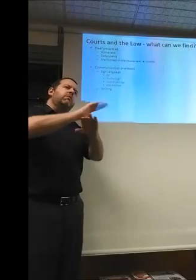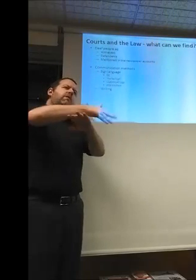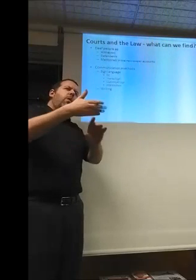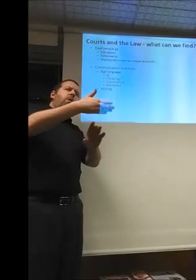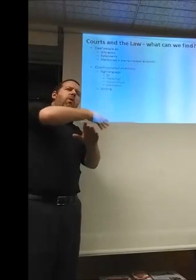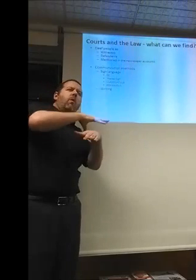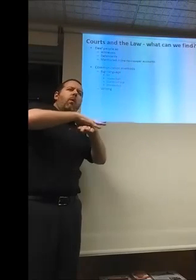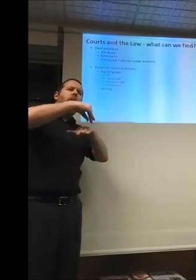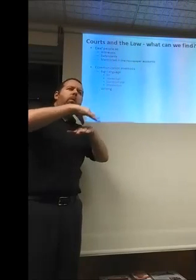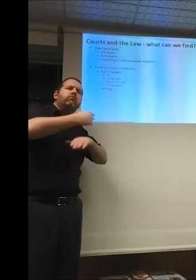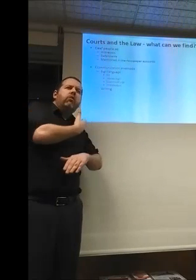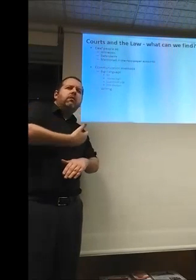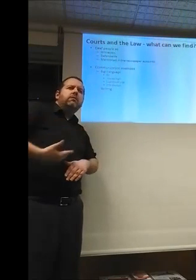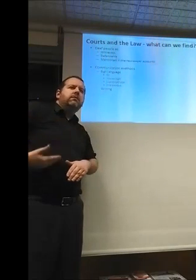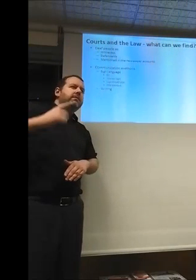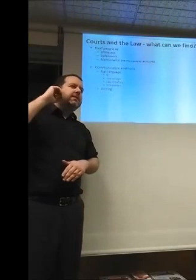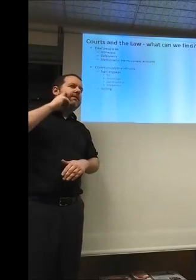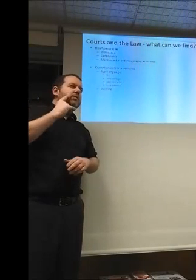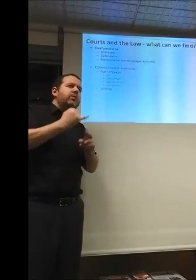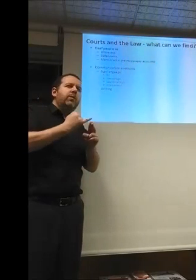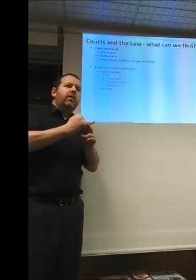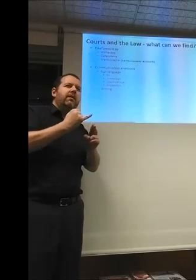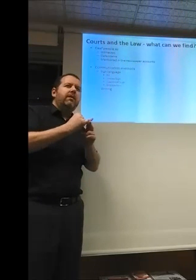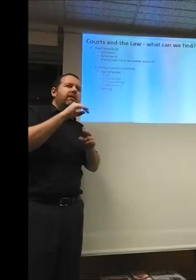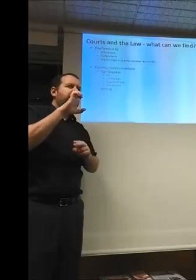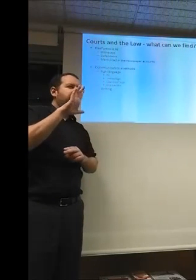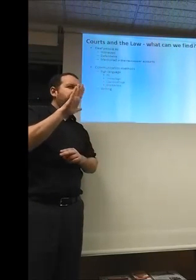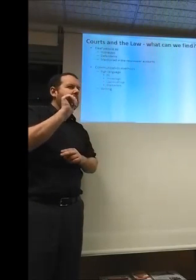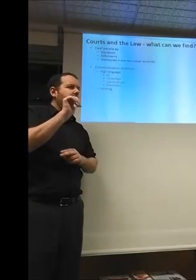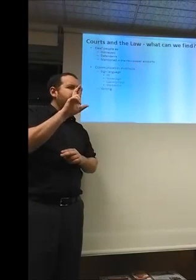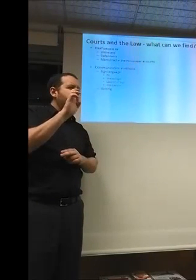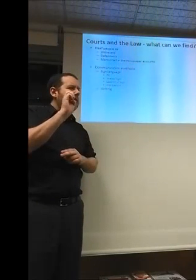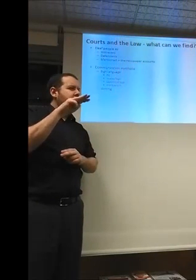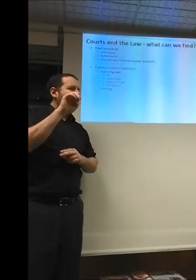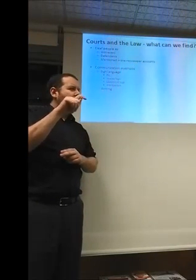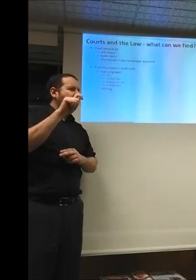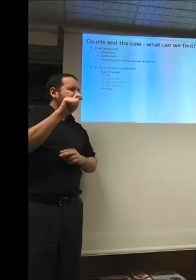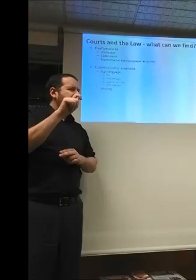they’ve learned in Cabra or writing, or you know the old protestant school Claremont?